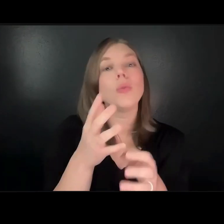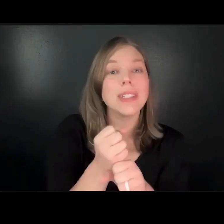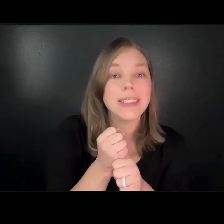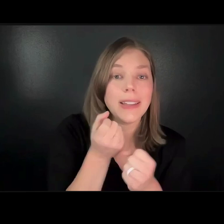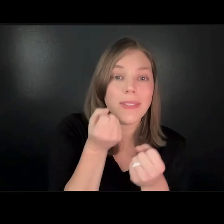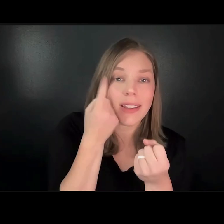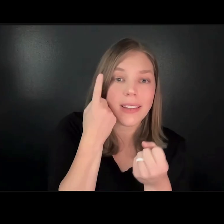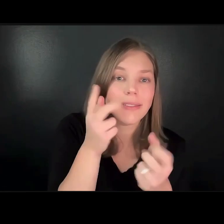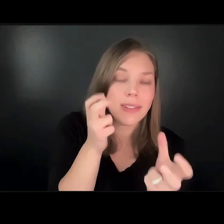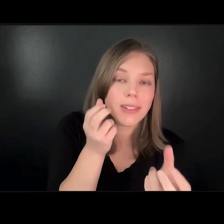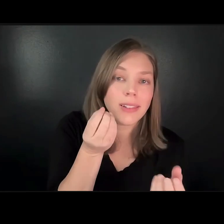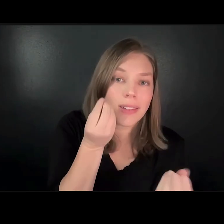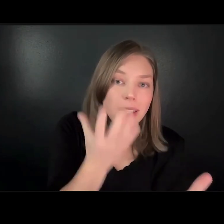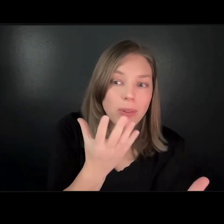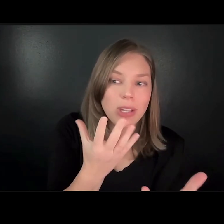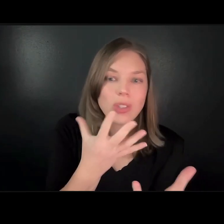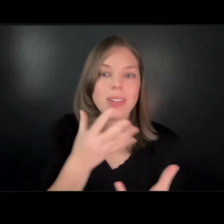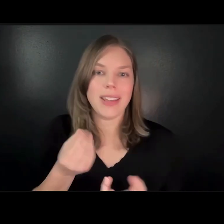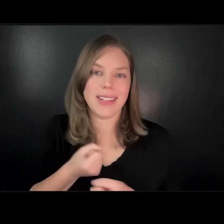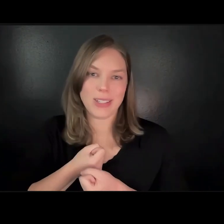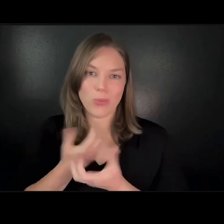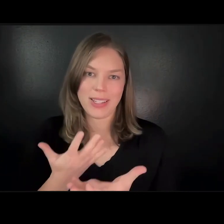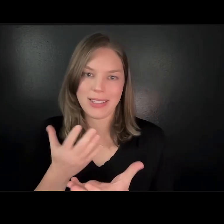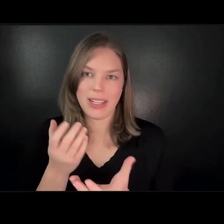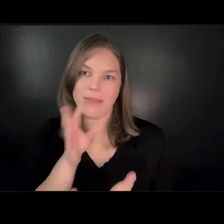and that means both receiving and expressing information.